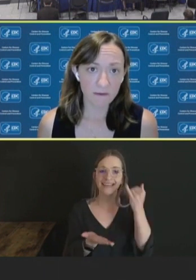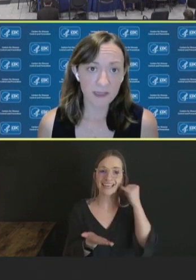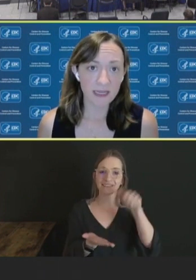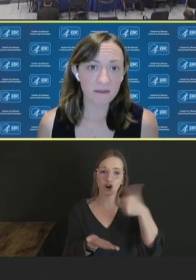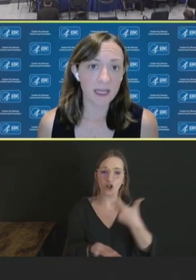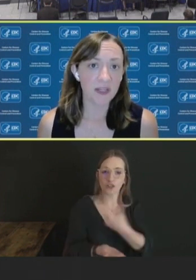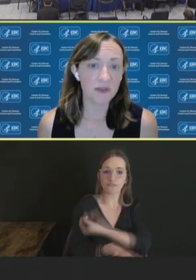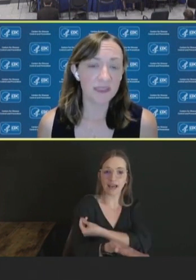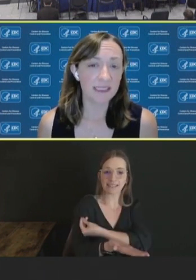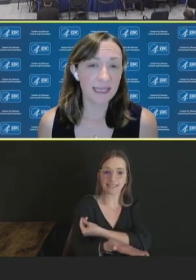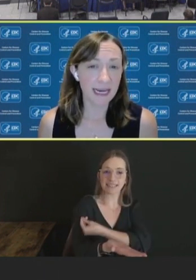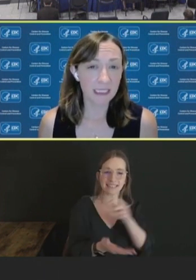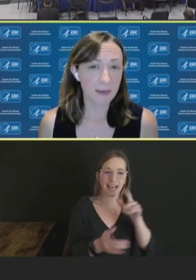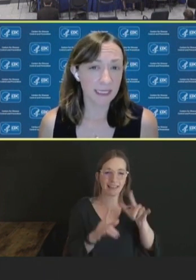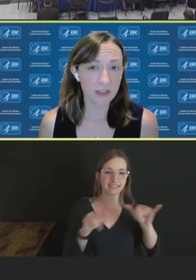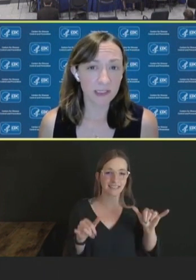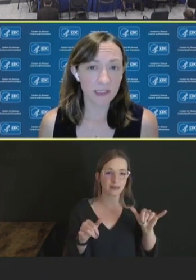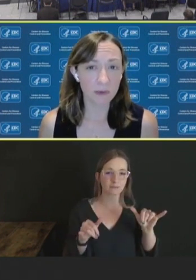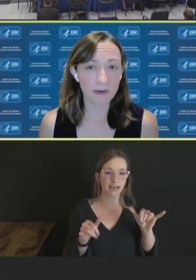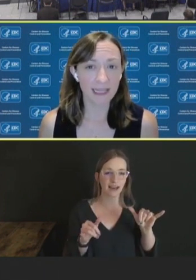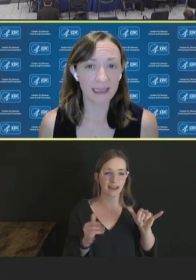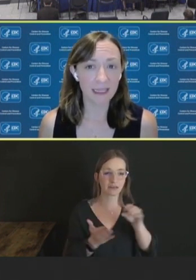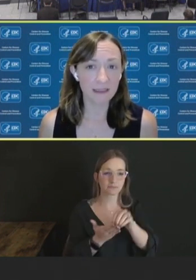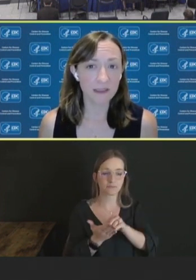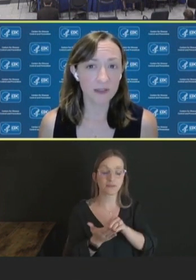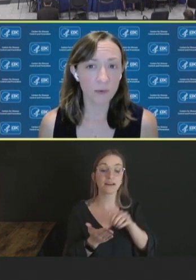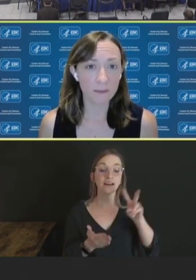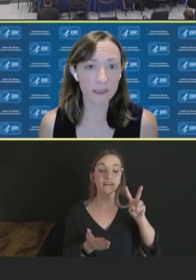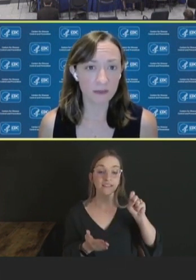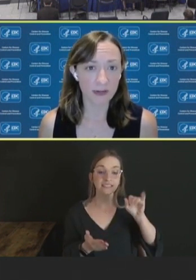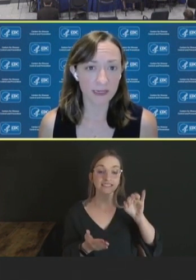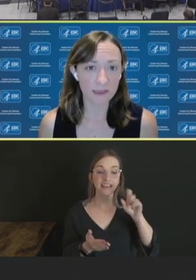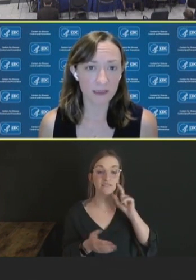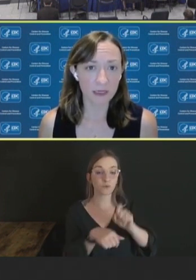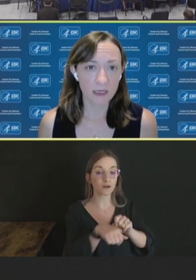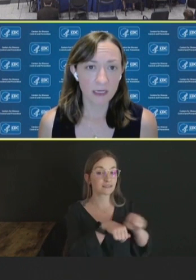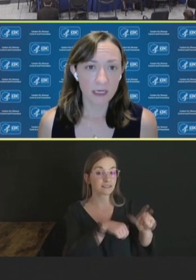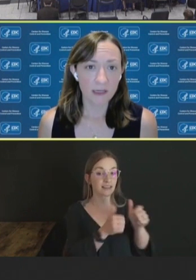V-safe uses text messages to provide links to website surveys.